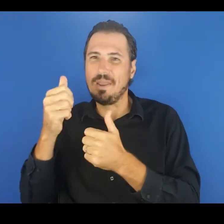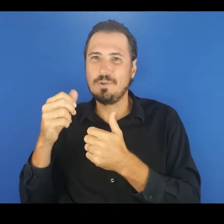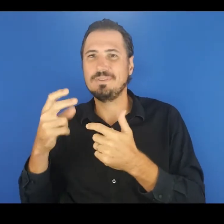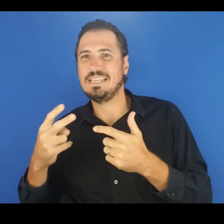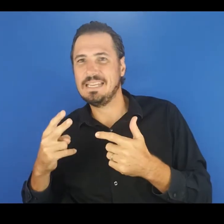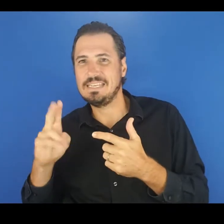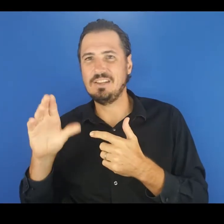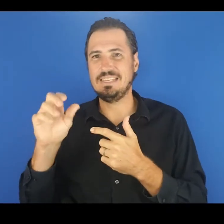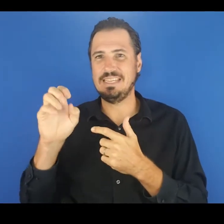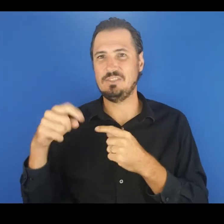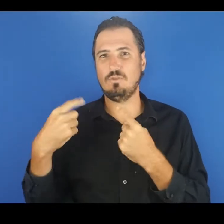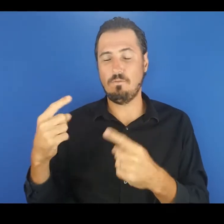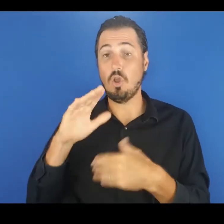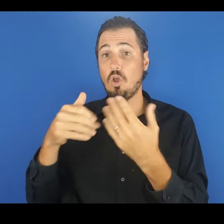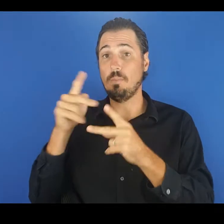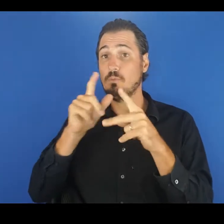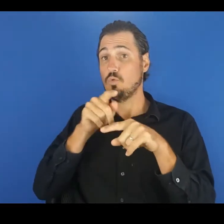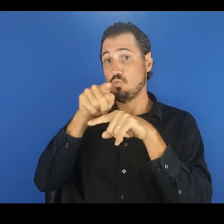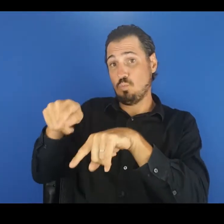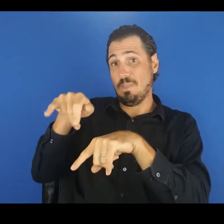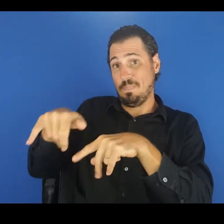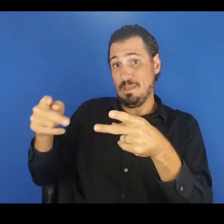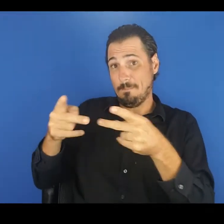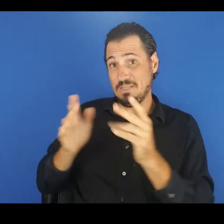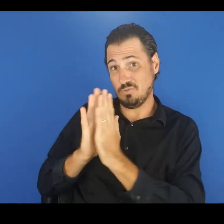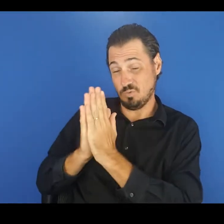All attendees have been notified of their potential exposure